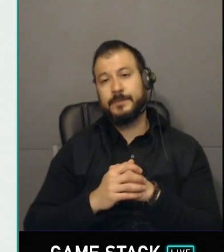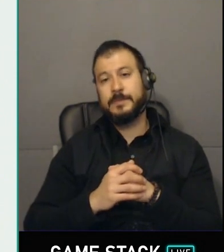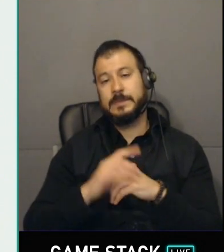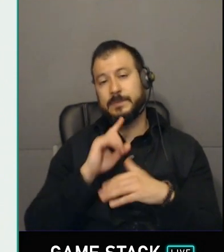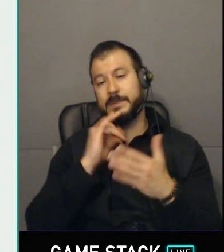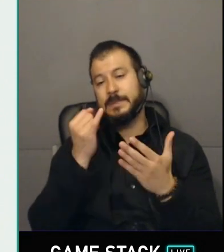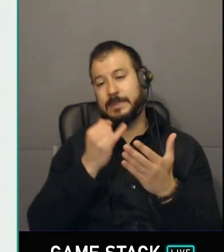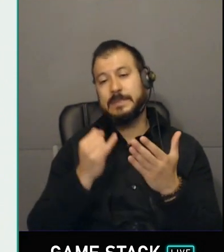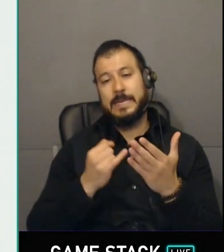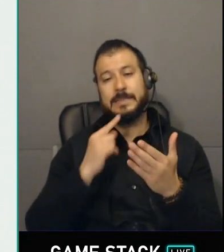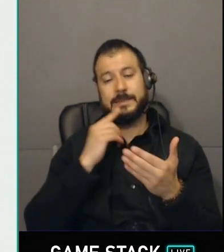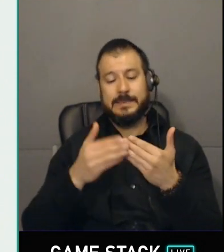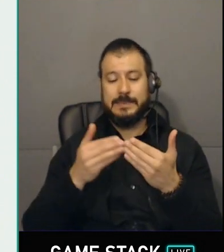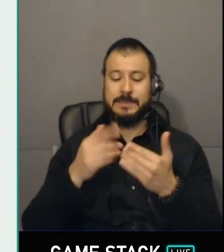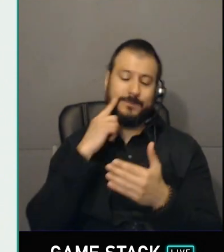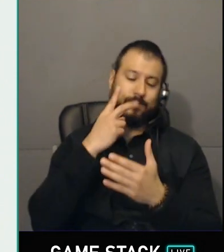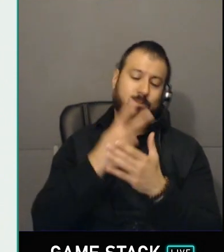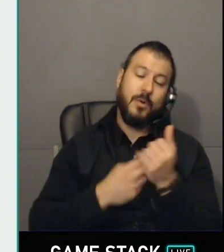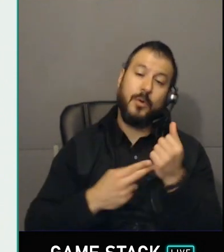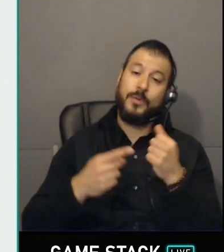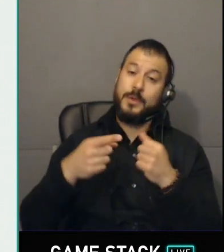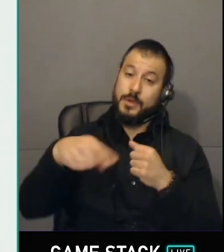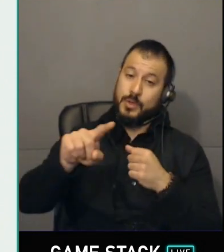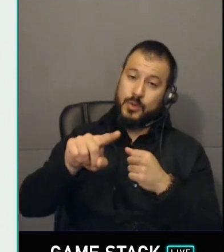easy for both the consumer and the developer.